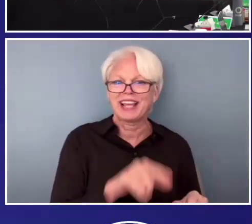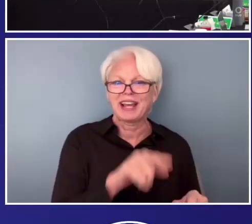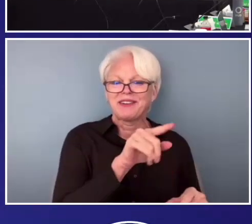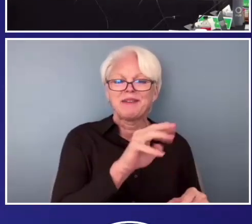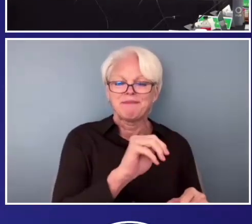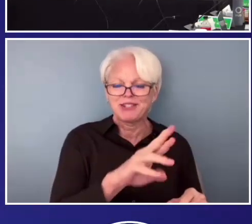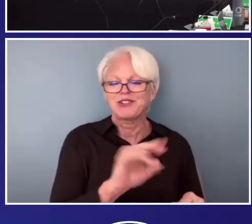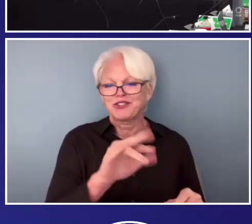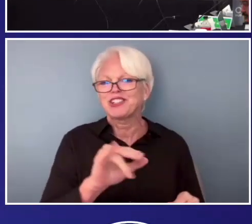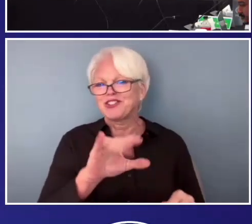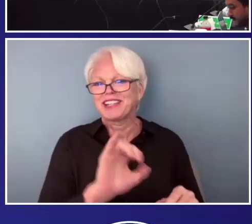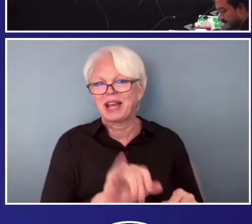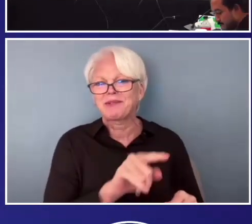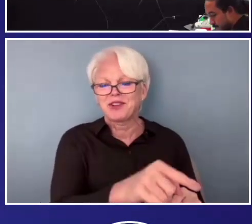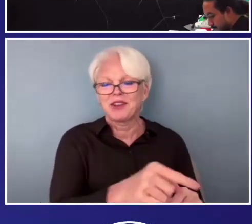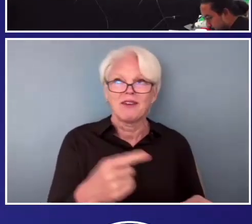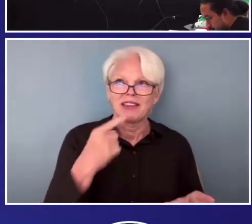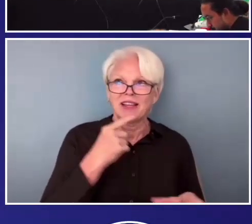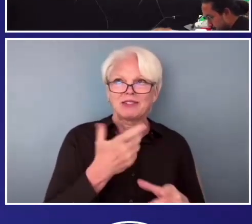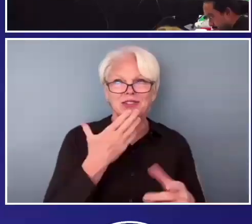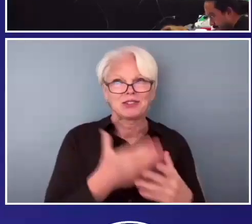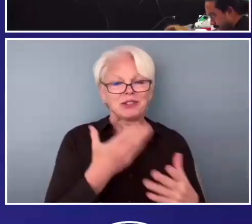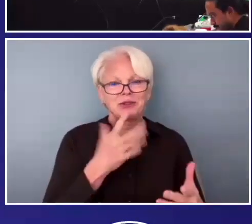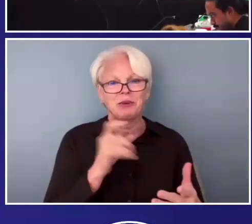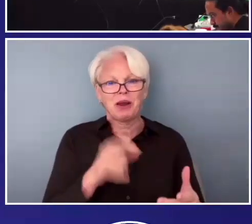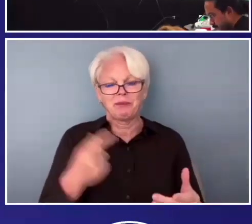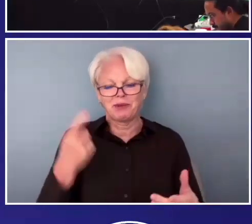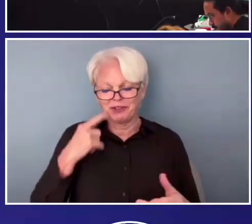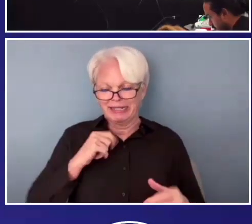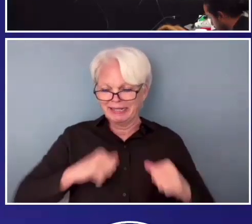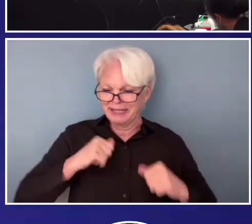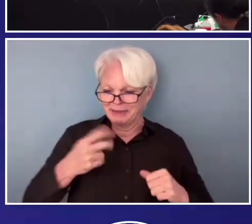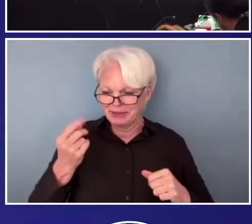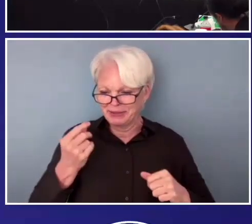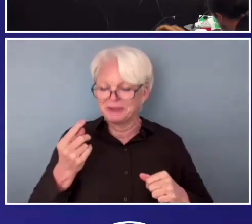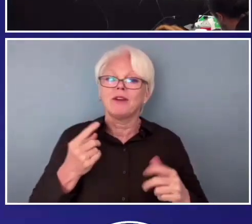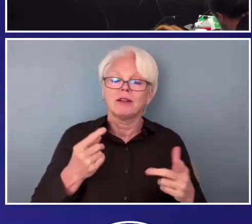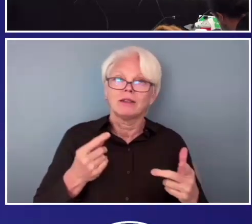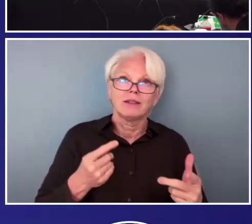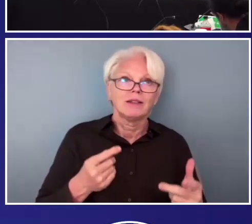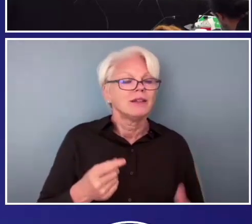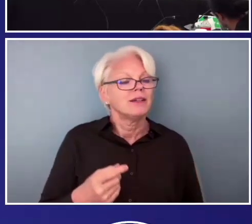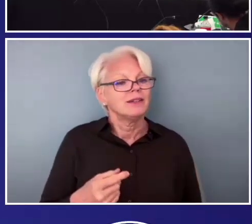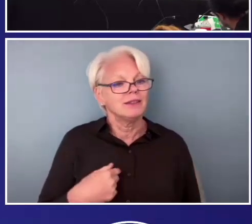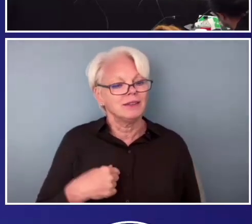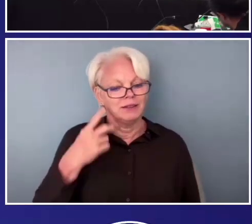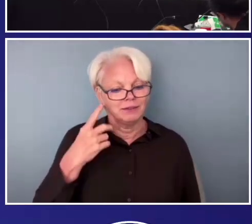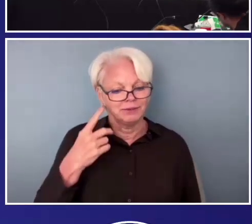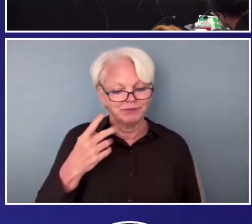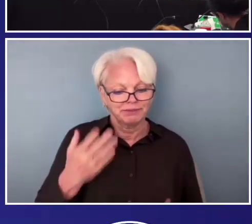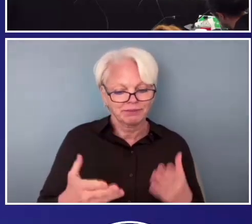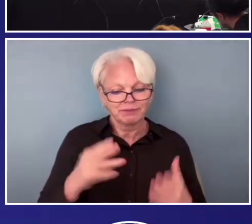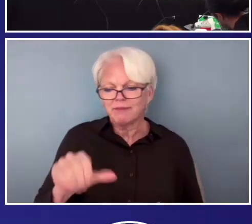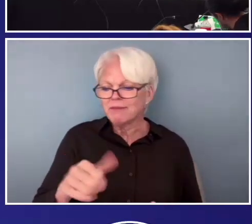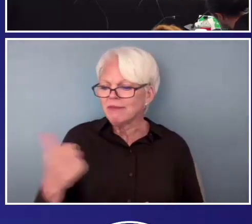like I'm not sure what we're going to do with that one. But I could be wrong. I could have that -- could be one of the other negotiators trying to play Stump the